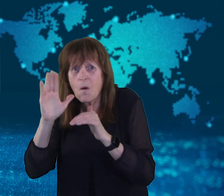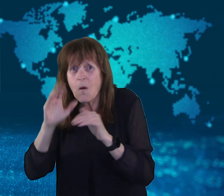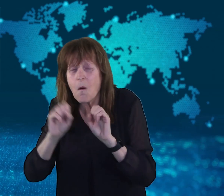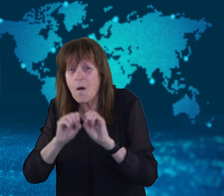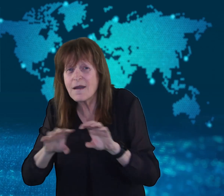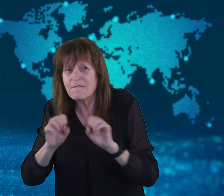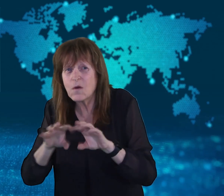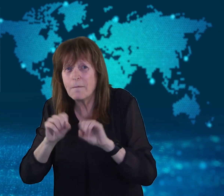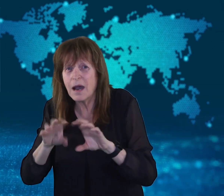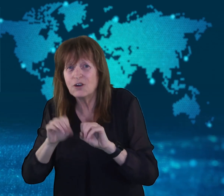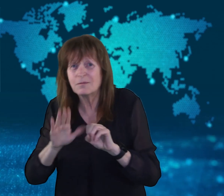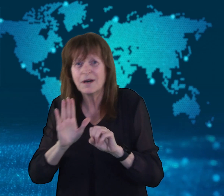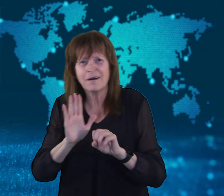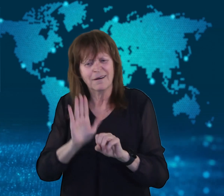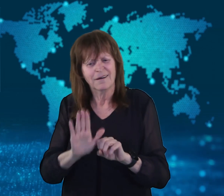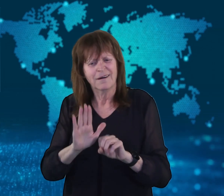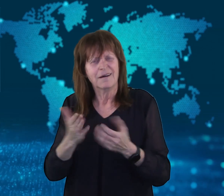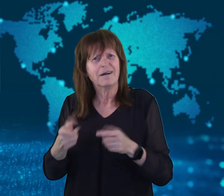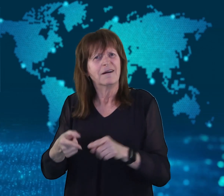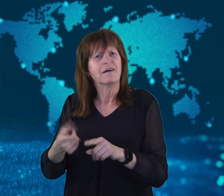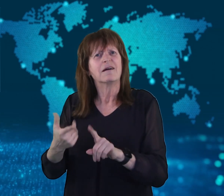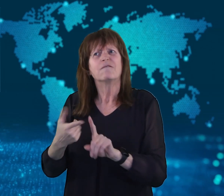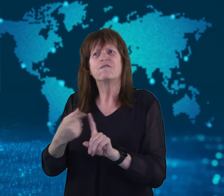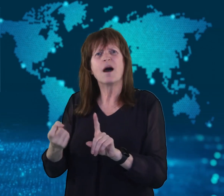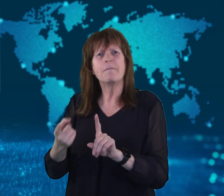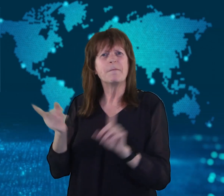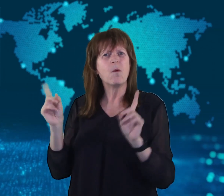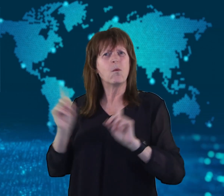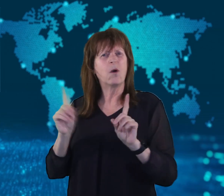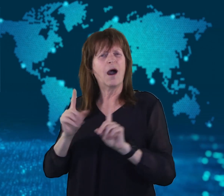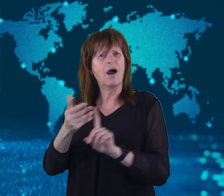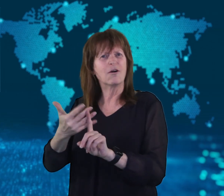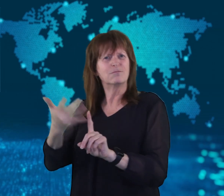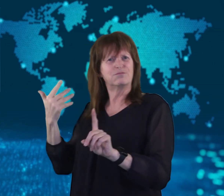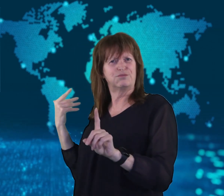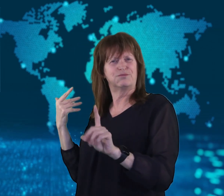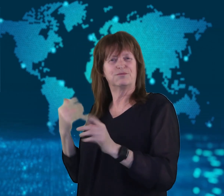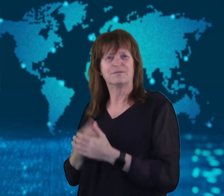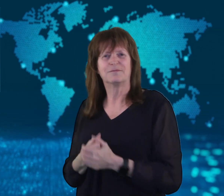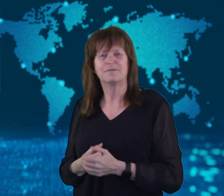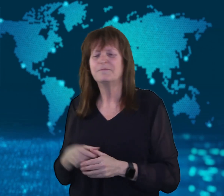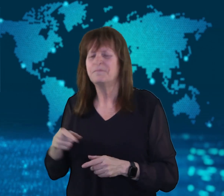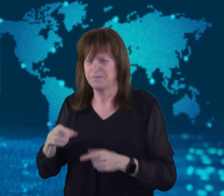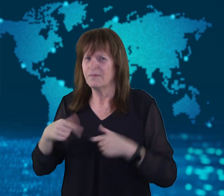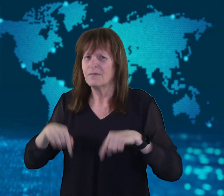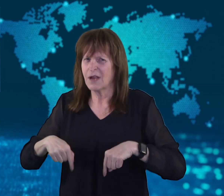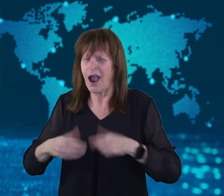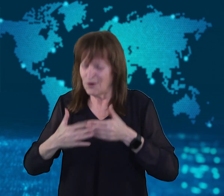to see if there is more information about the mysterious sphinx's identity.